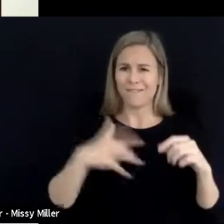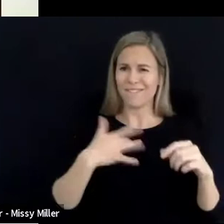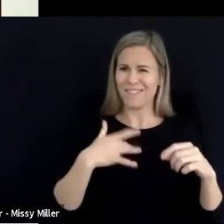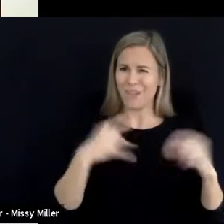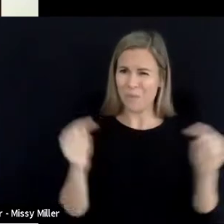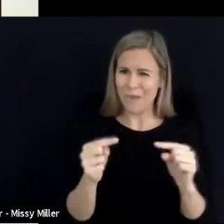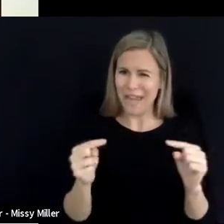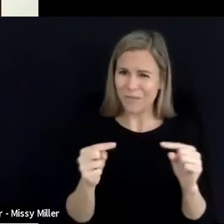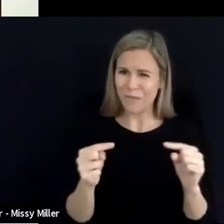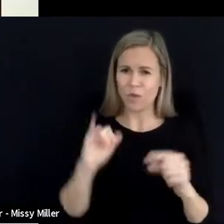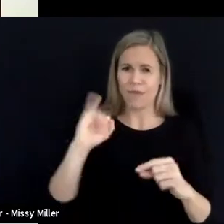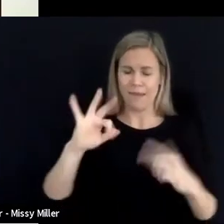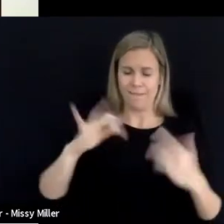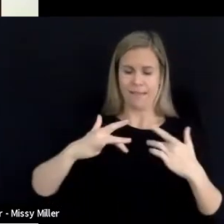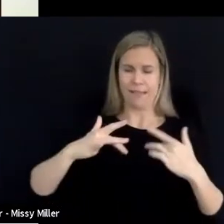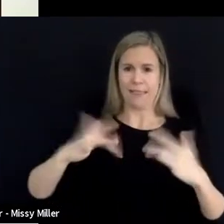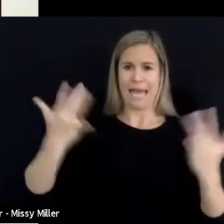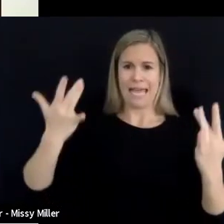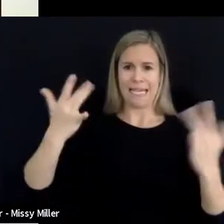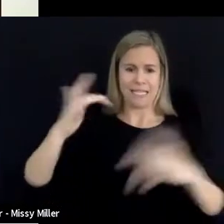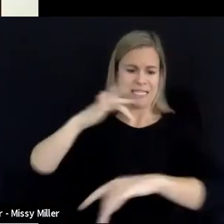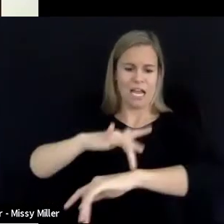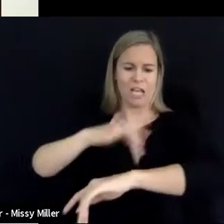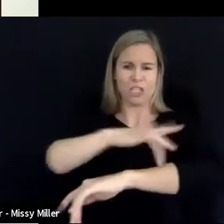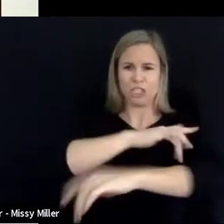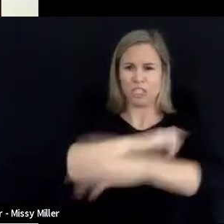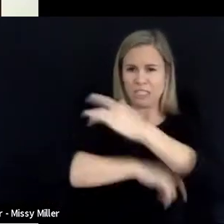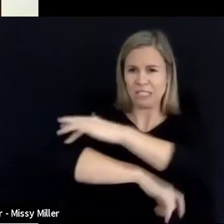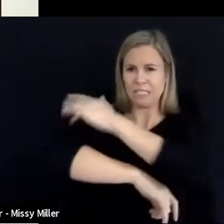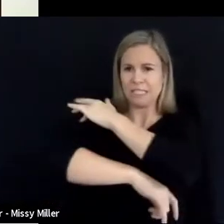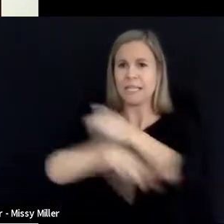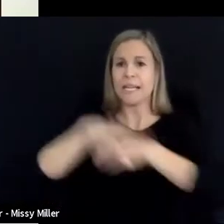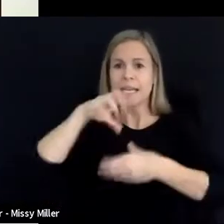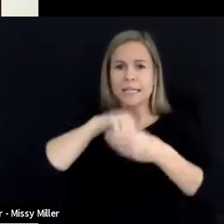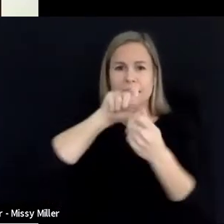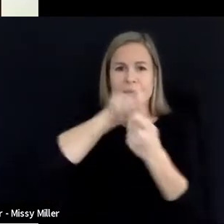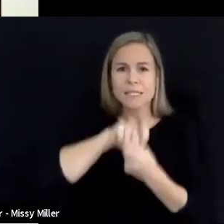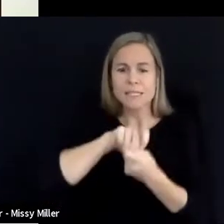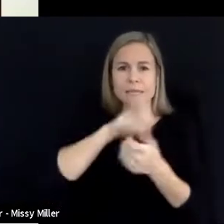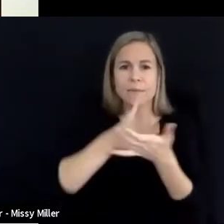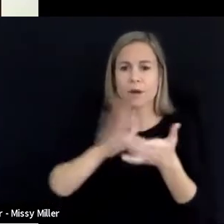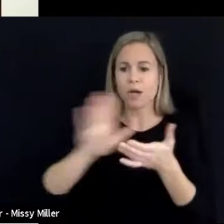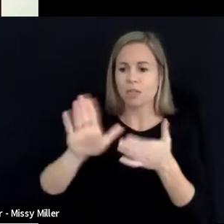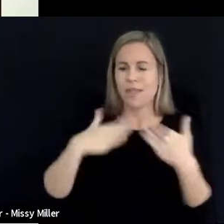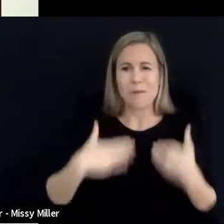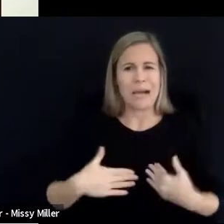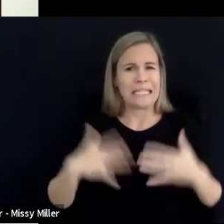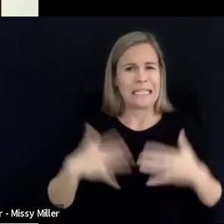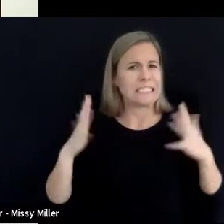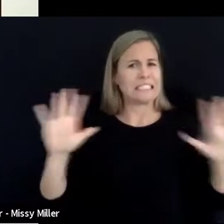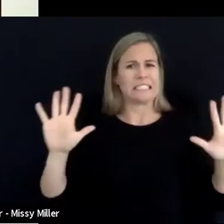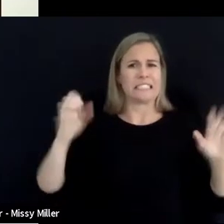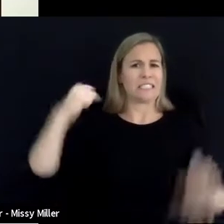especially, in certain parts of their body. So maybe that was the problem that the touch was just more than he could handle